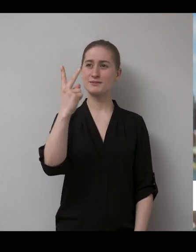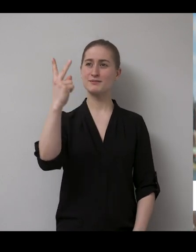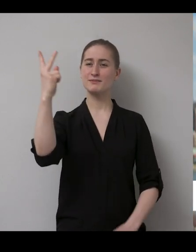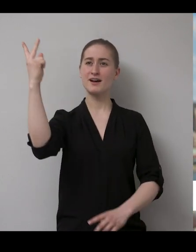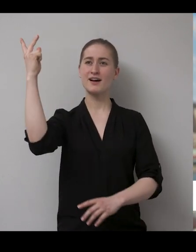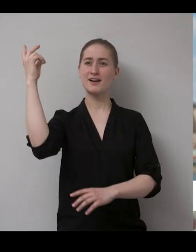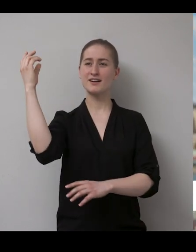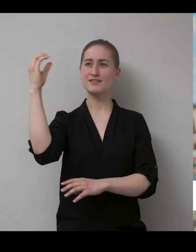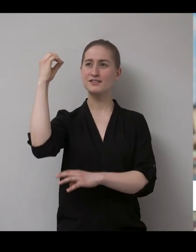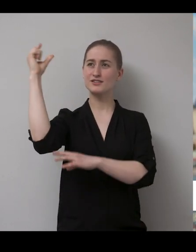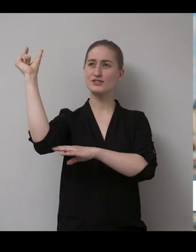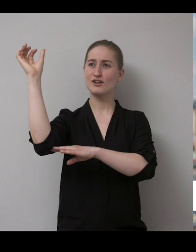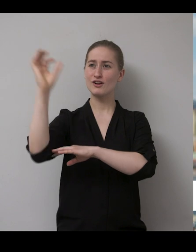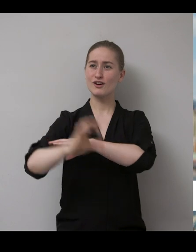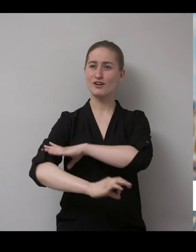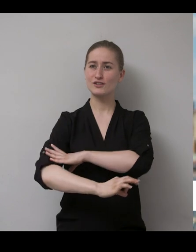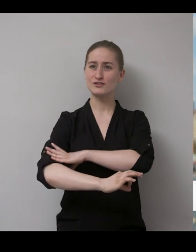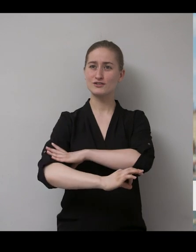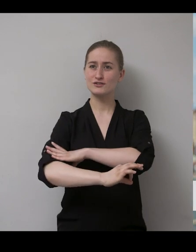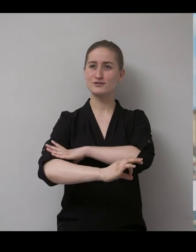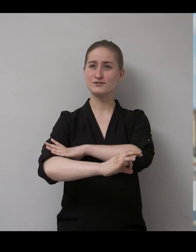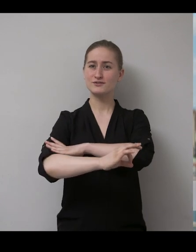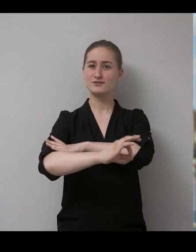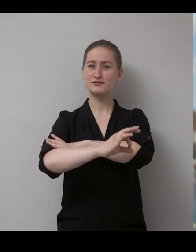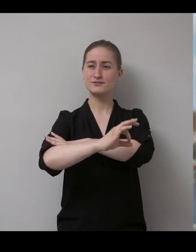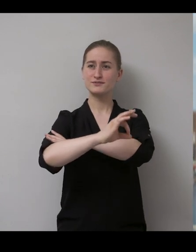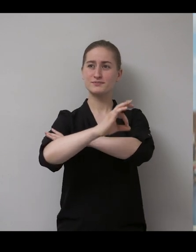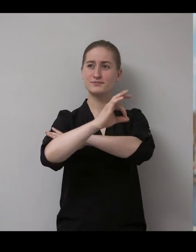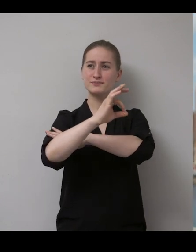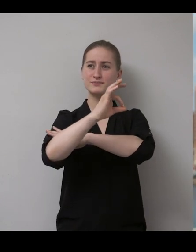By the dawn's early light